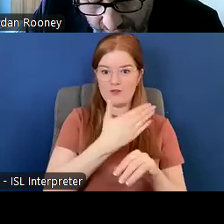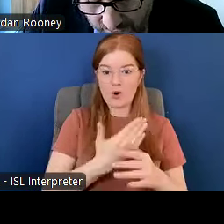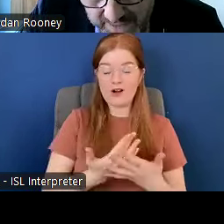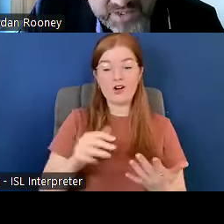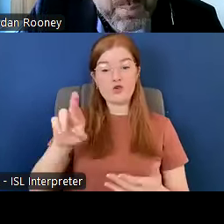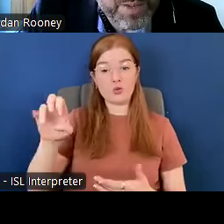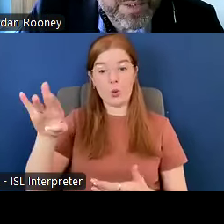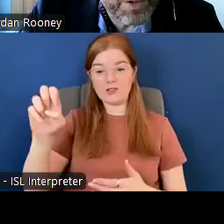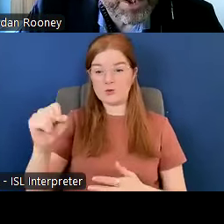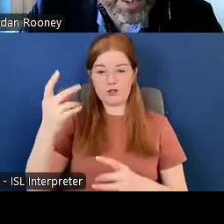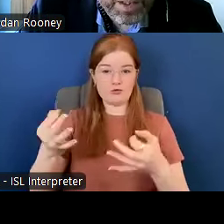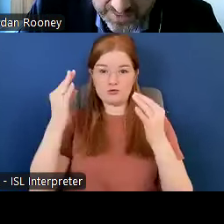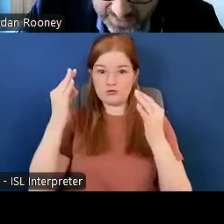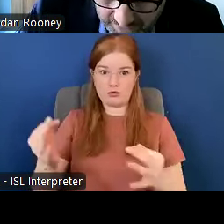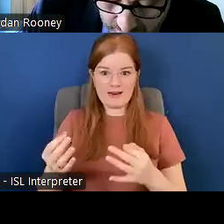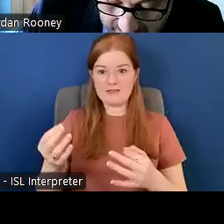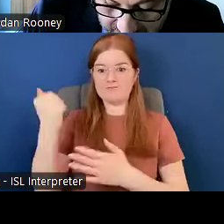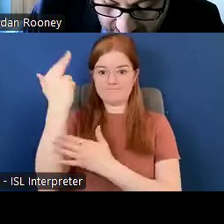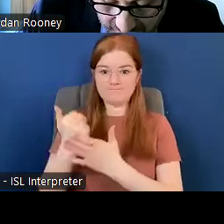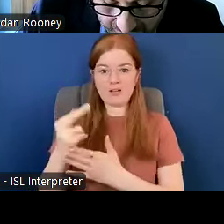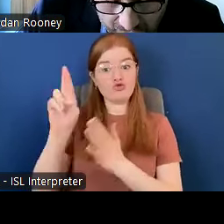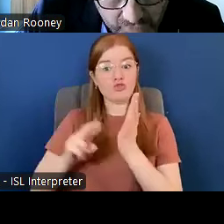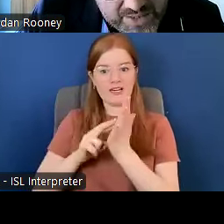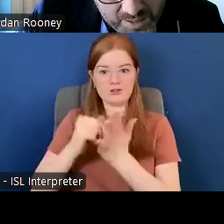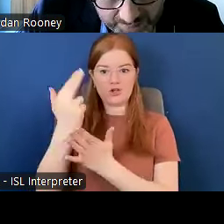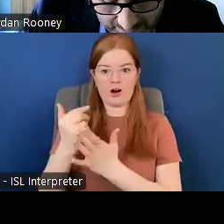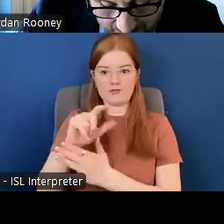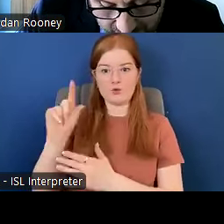of the great exponents of religious art of the 20th century, reinterpreting biblical